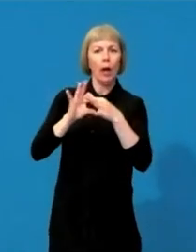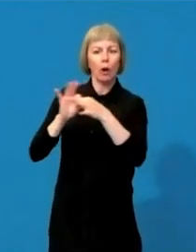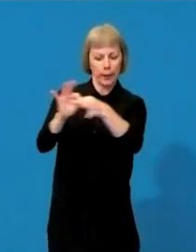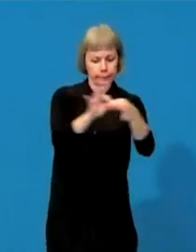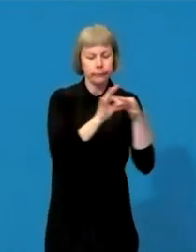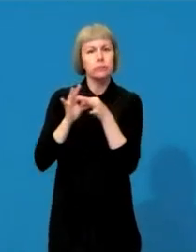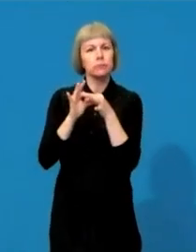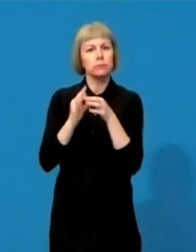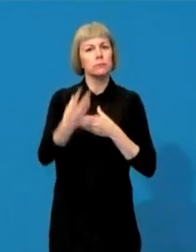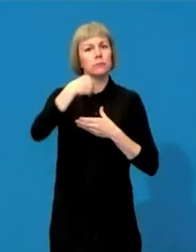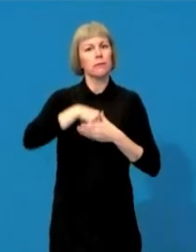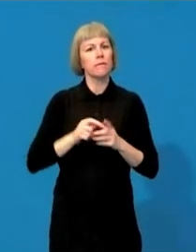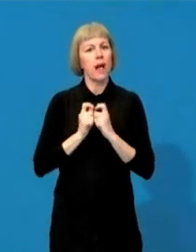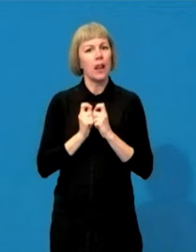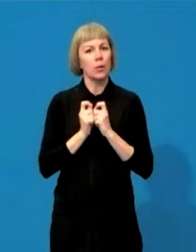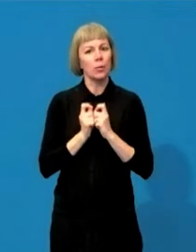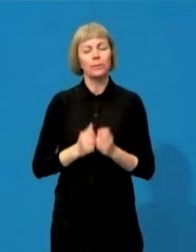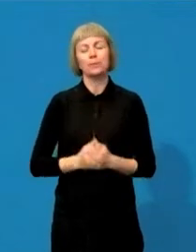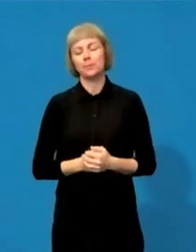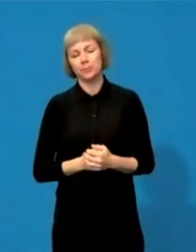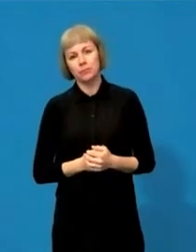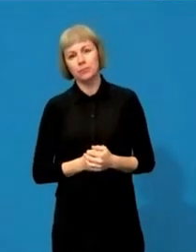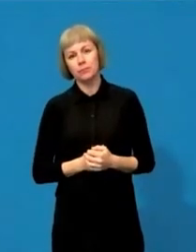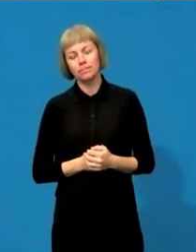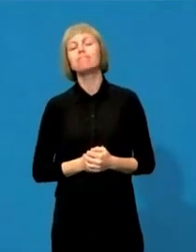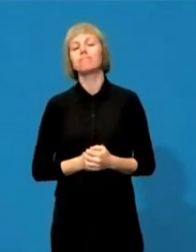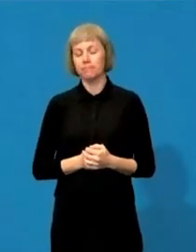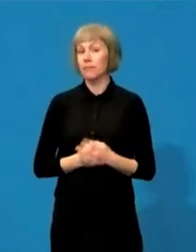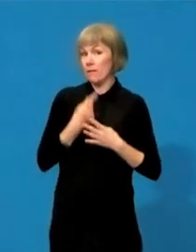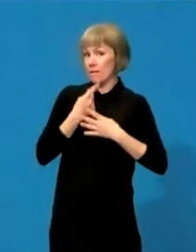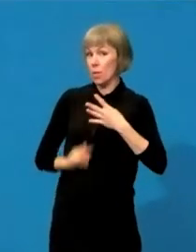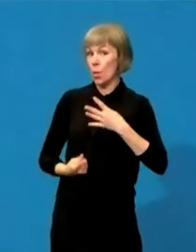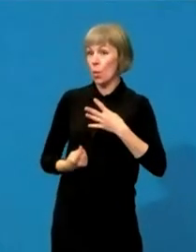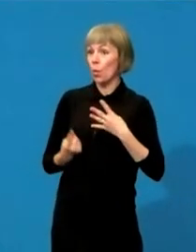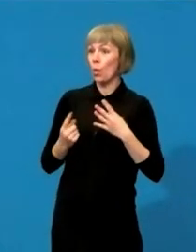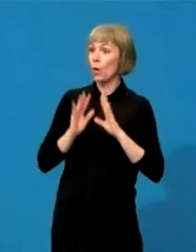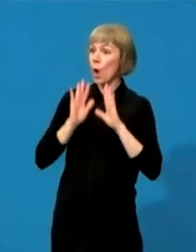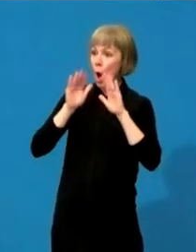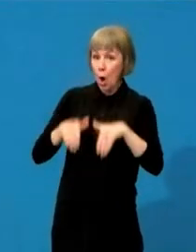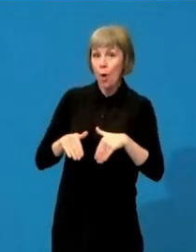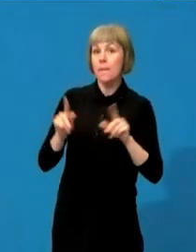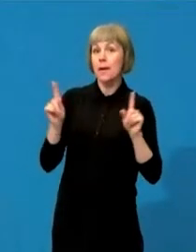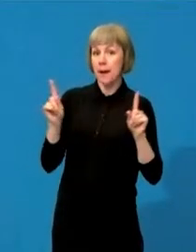stuff. MS TARRAGO: And so, of the four kids that are at home now, at the moment, two of